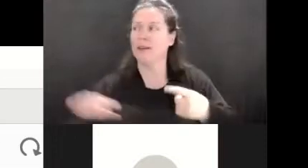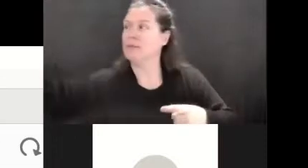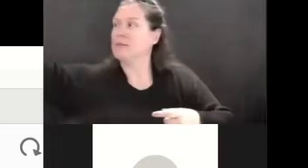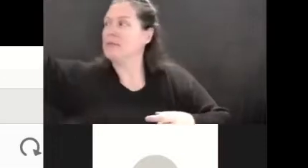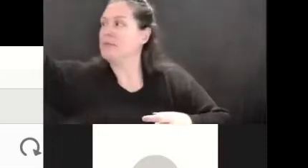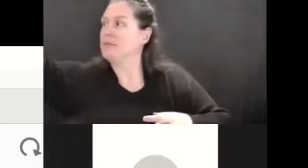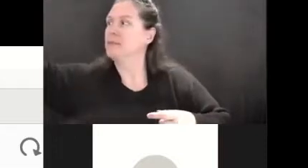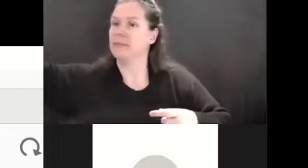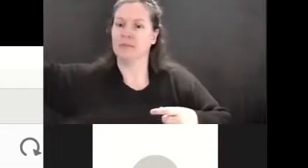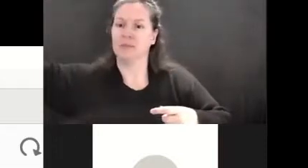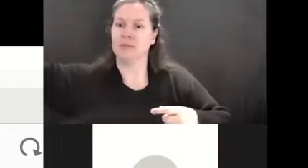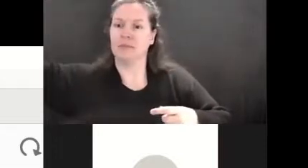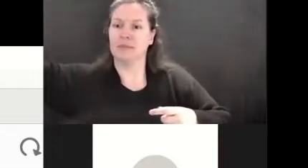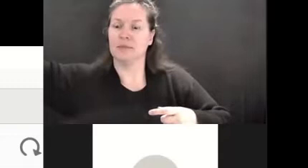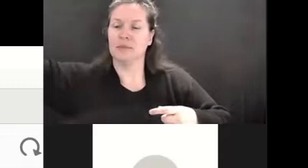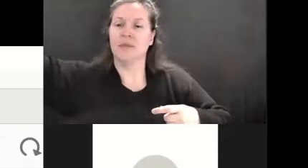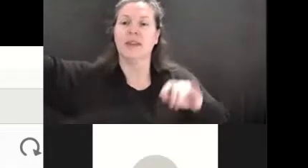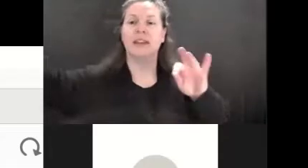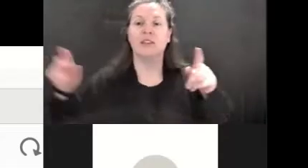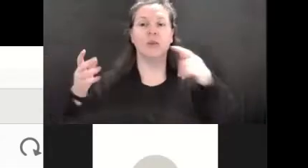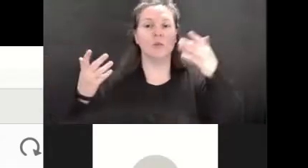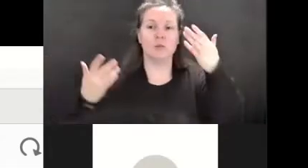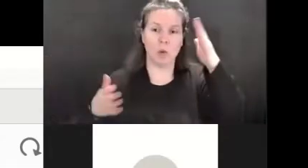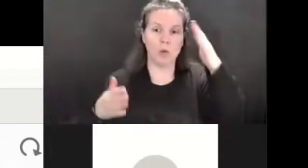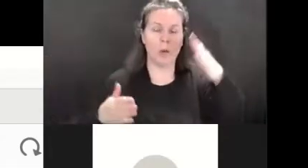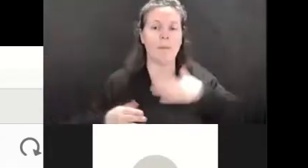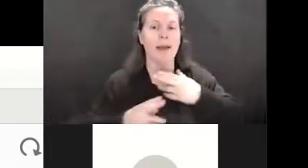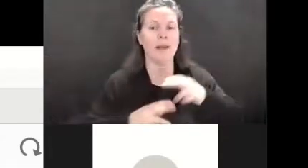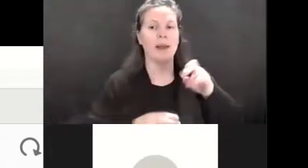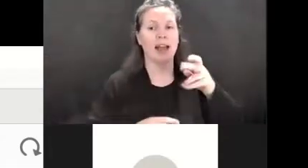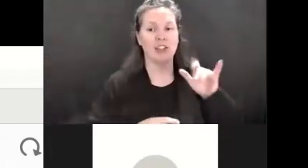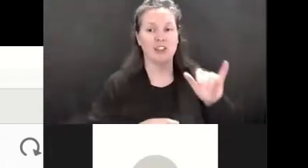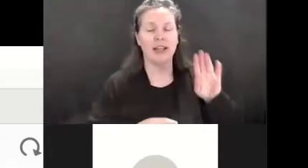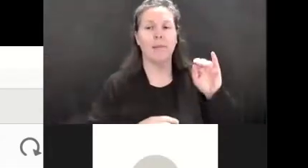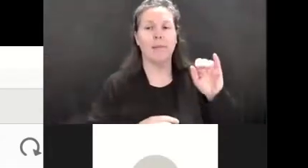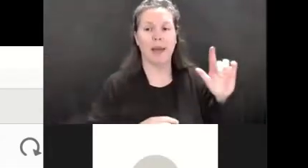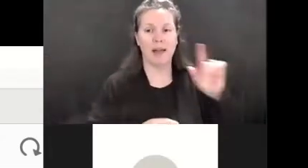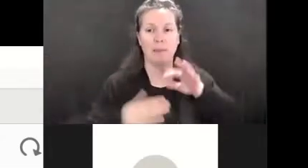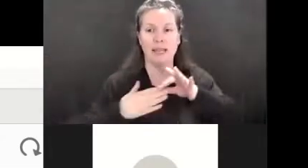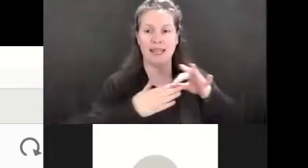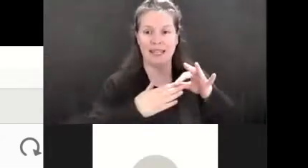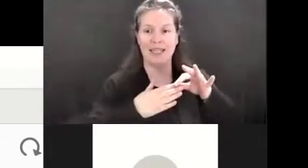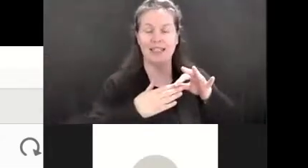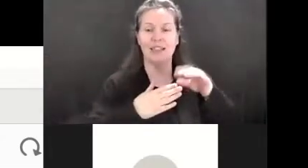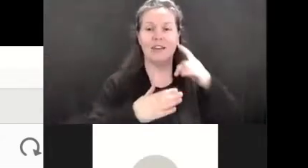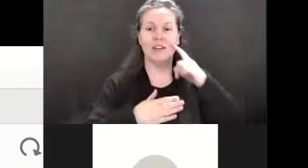If you don't know me already, my name is Ashley Bell. I am the lead implementation 45229,